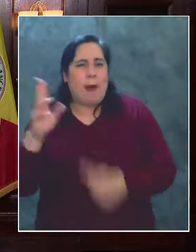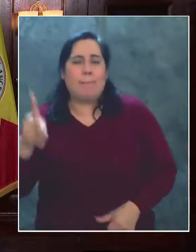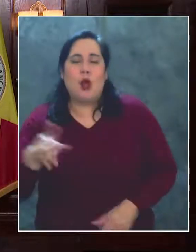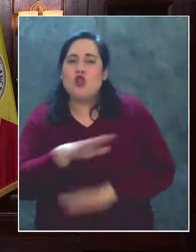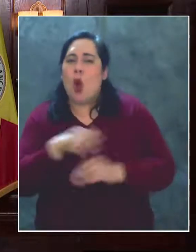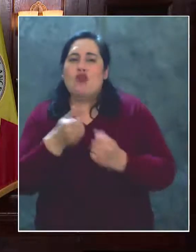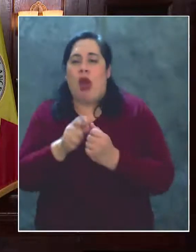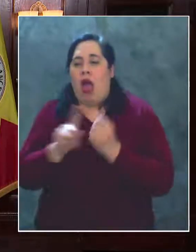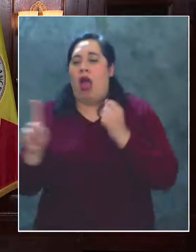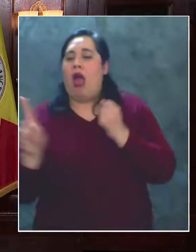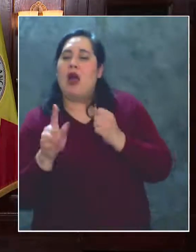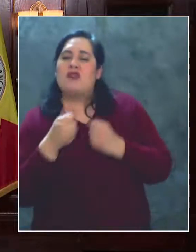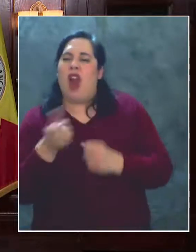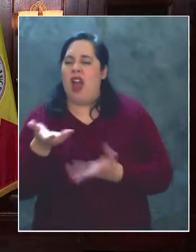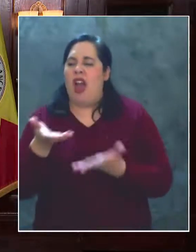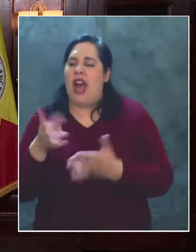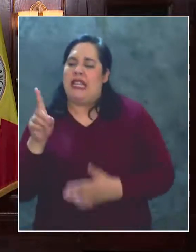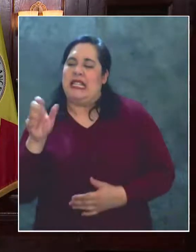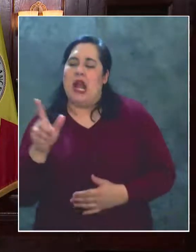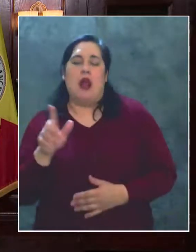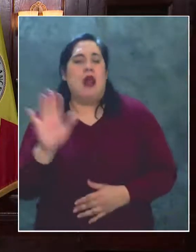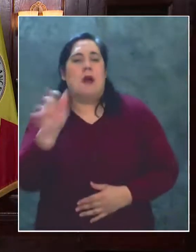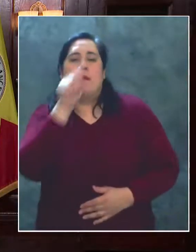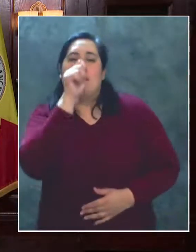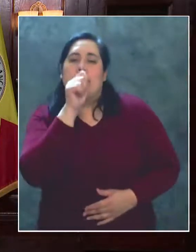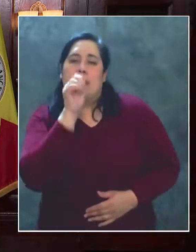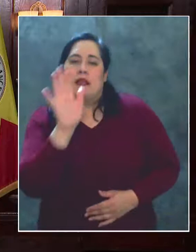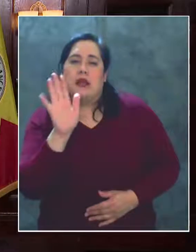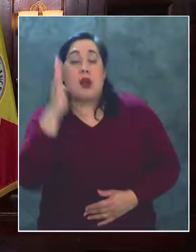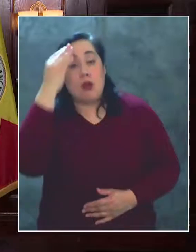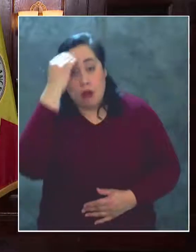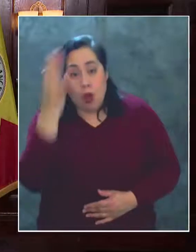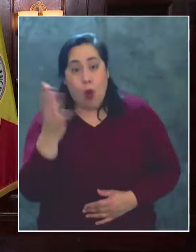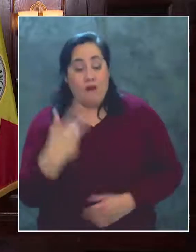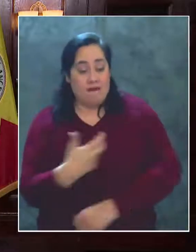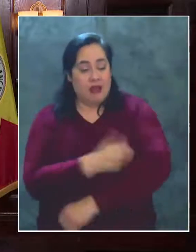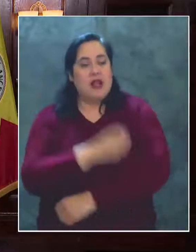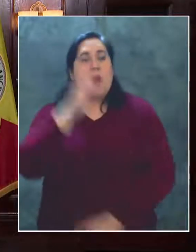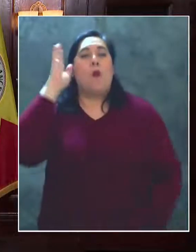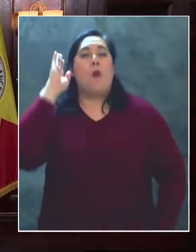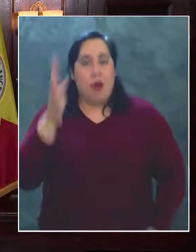DON'T TRY TO MAKE A DEAL. PLEASE BE PATIENT AND KNOW THAT THE VACCINE WILL COME.